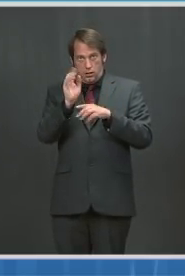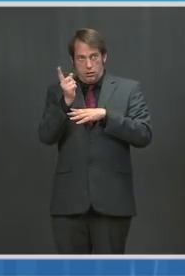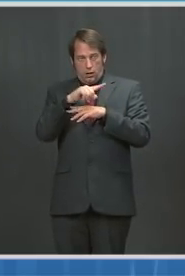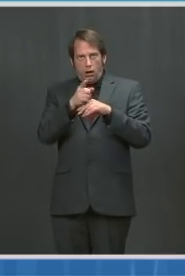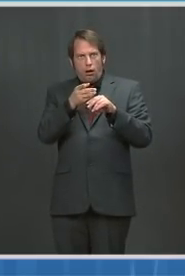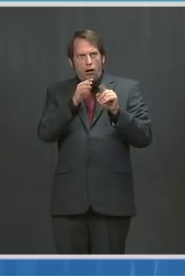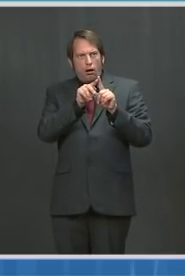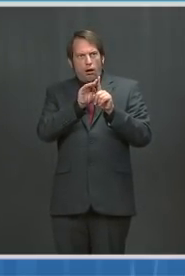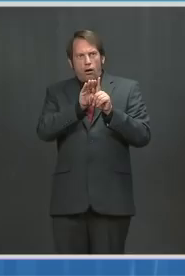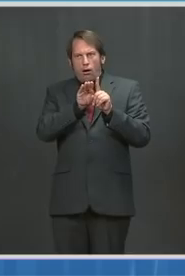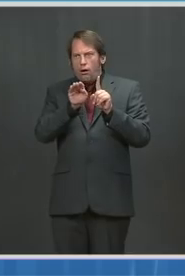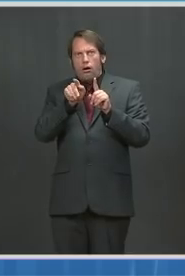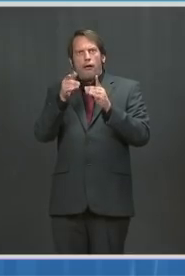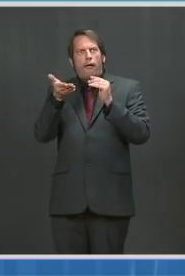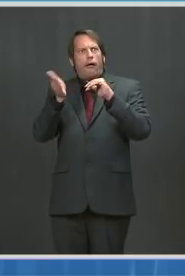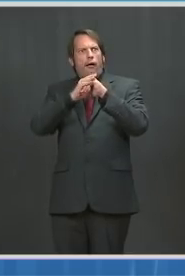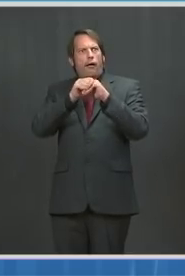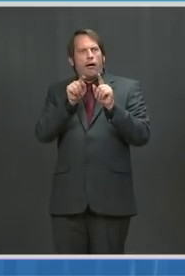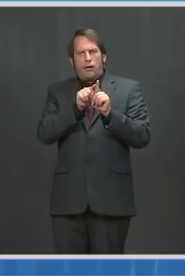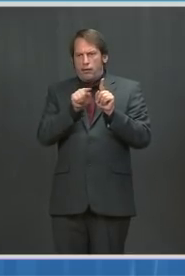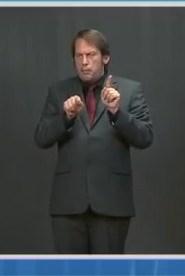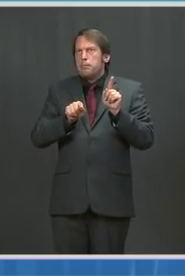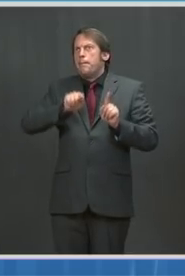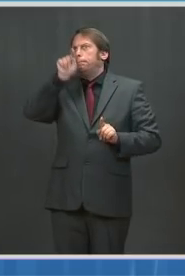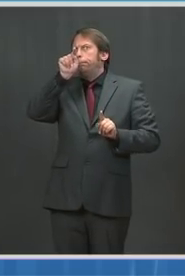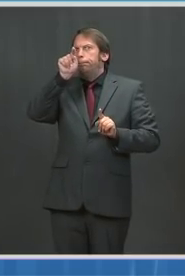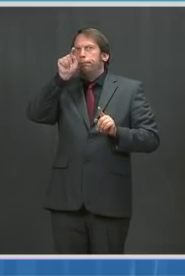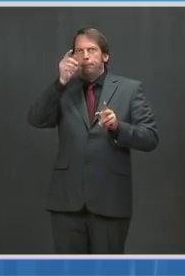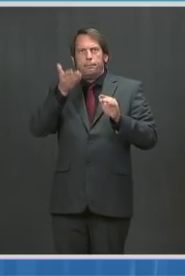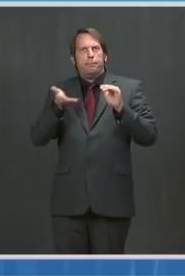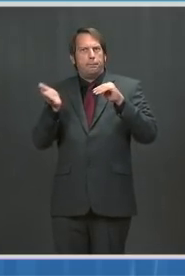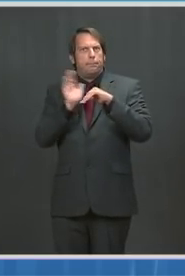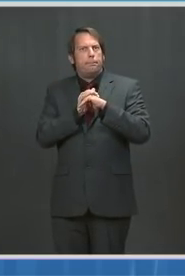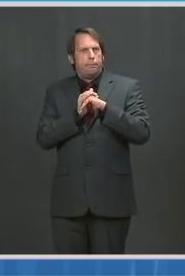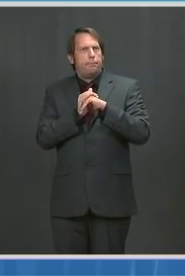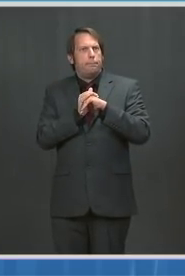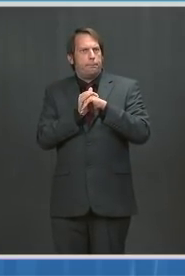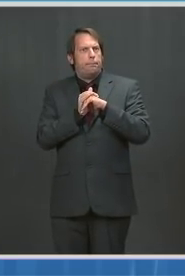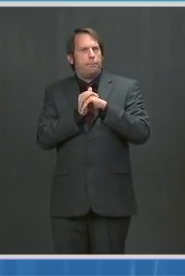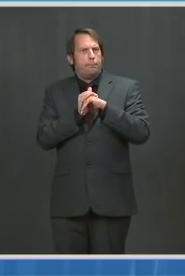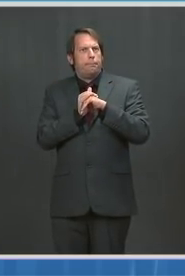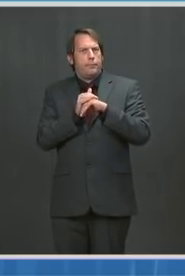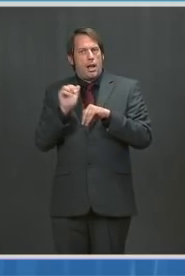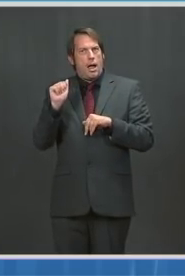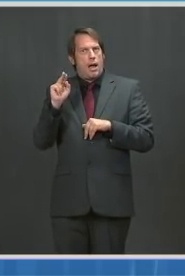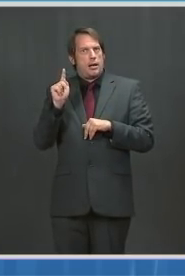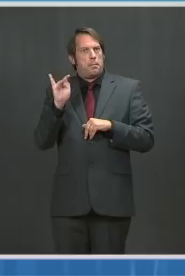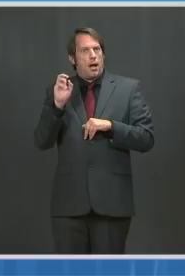of the level of neutralizing antibodies, which again go out to beyond 209 days.